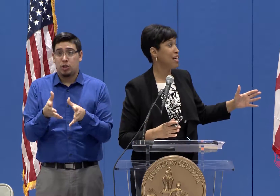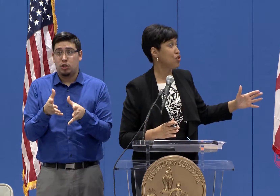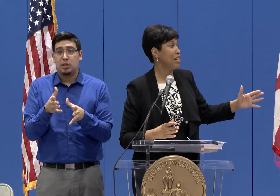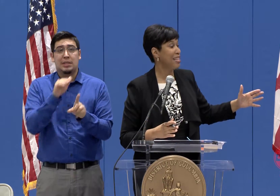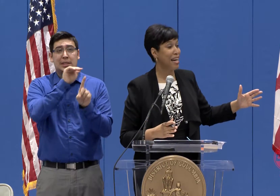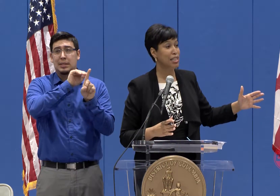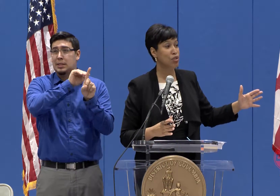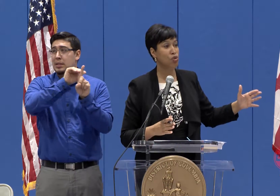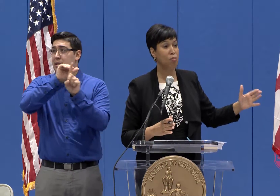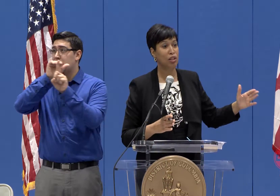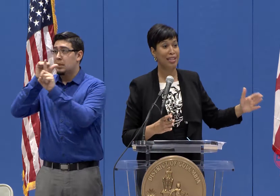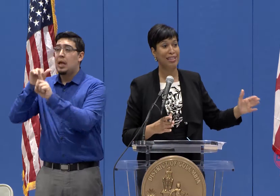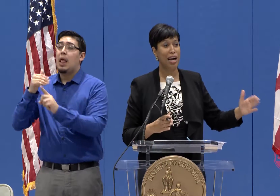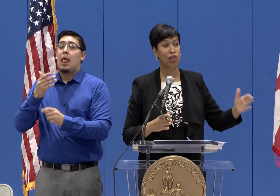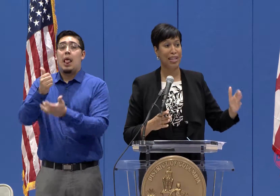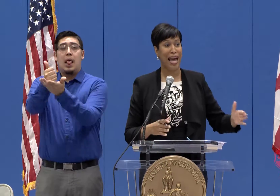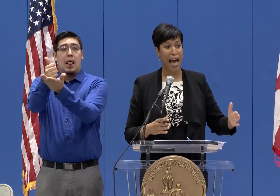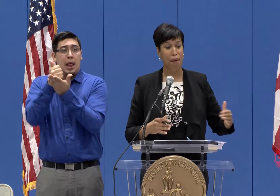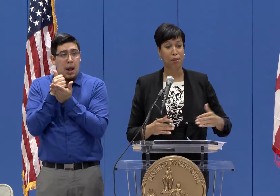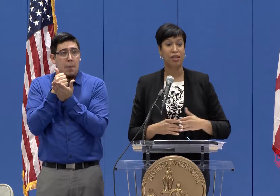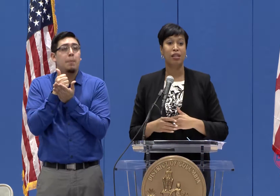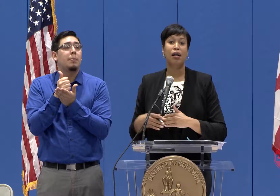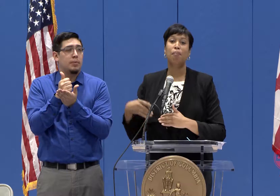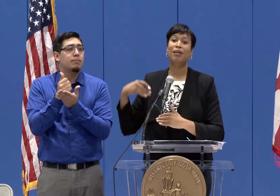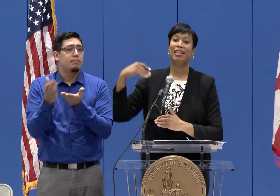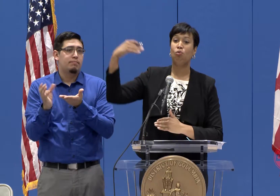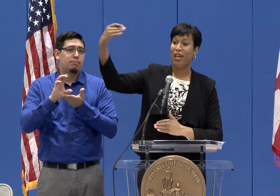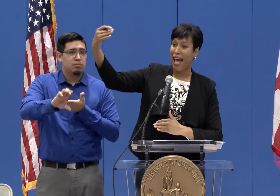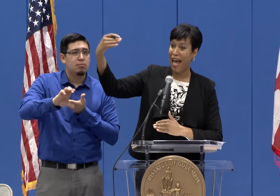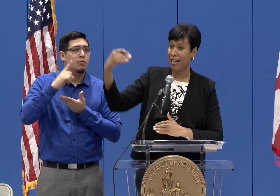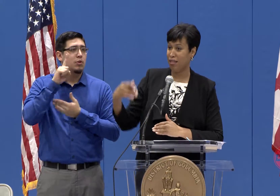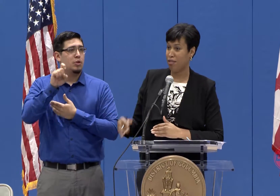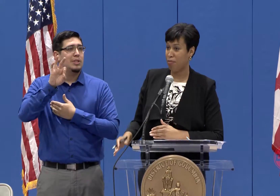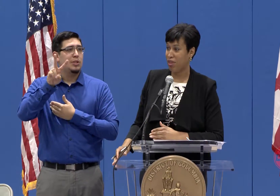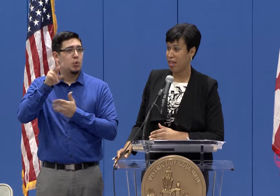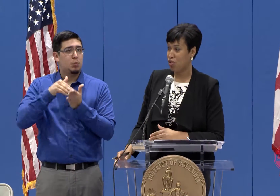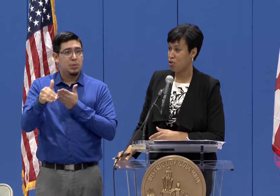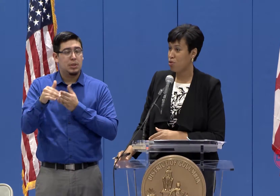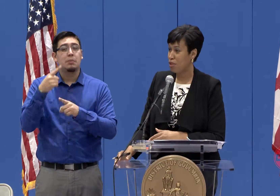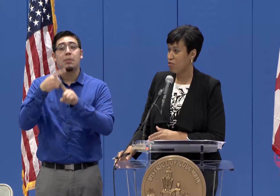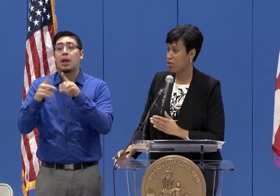$192 MILLION GAP BUT THEN WE ADDED SOME THINGS TO IT.